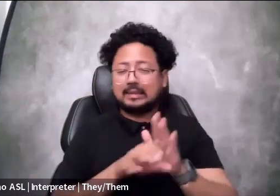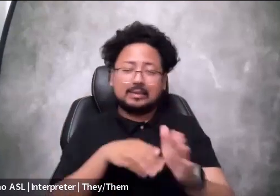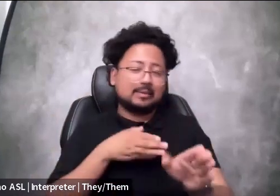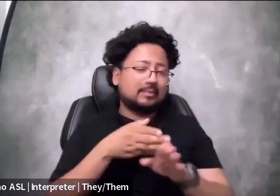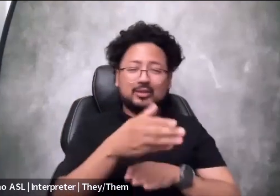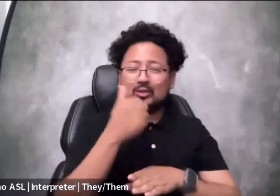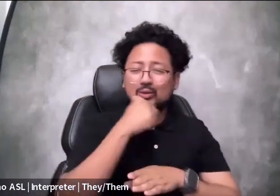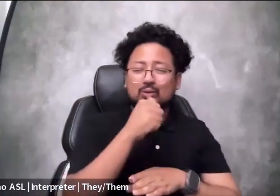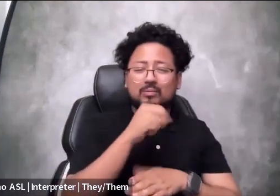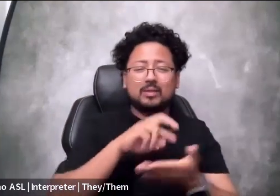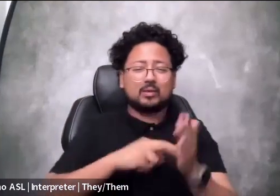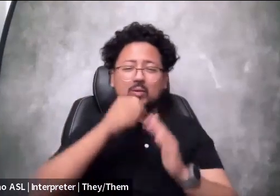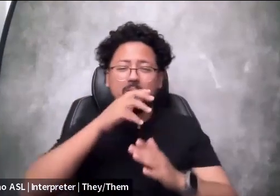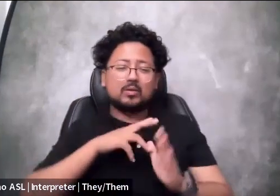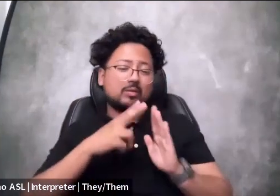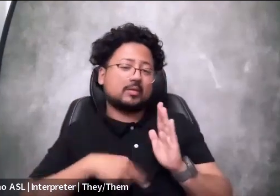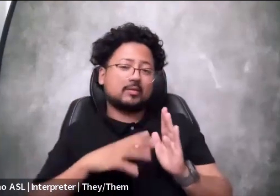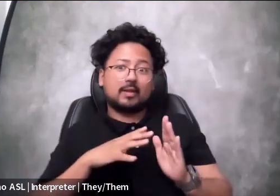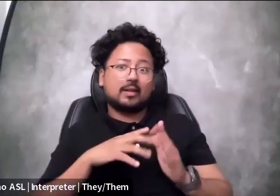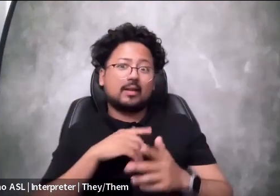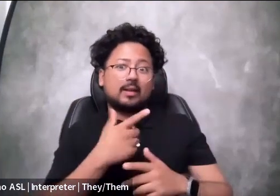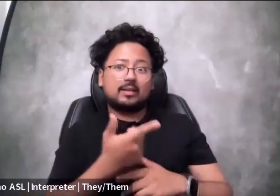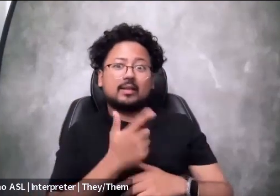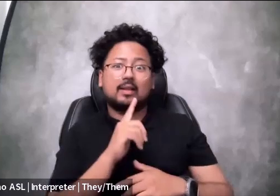so we'll have a woman read it. And that was fine, but then they gave it to me and I never want to give it back.